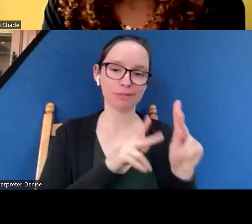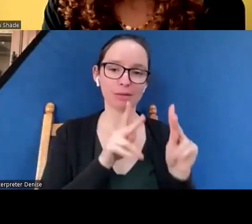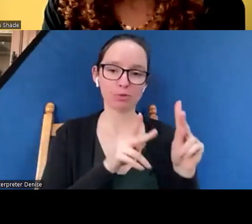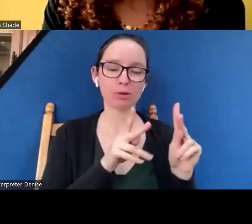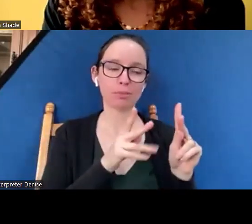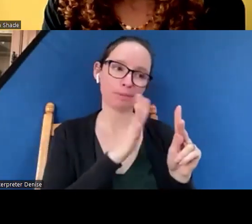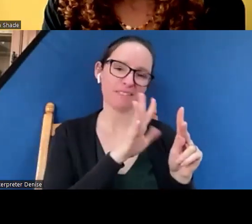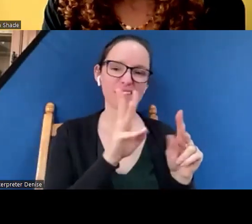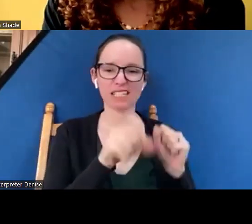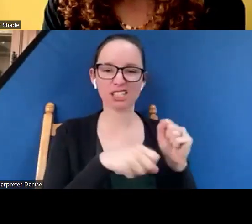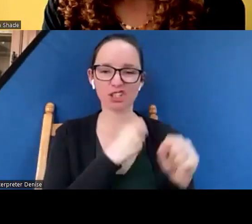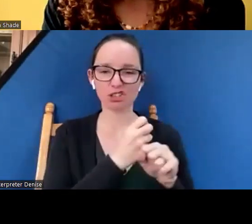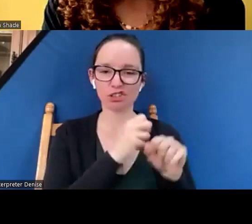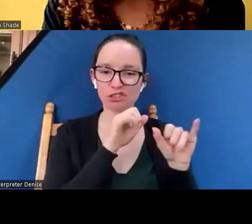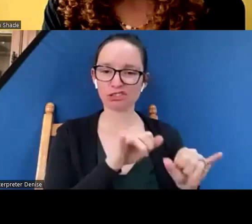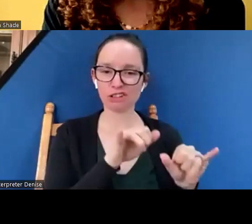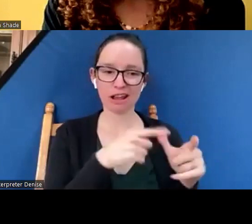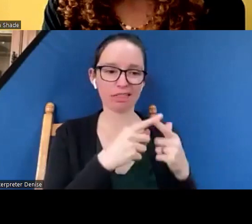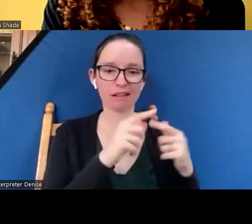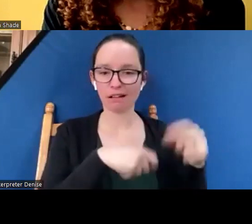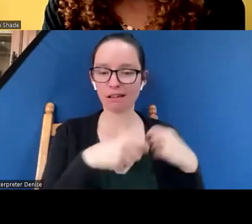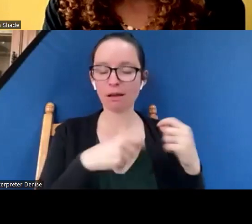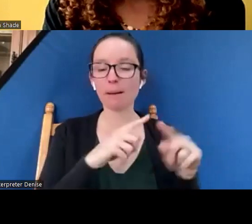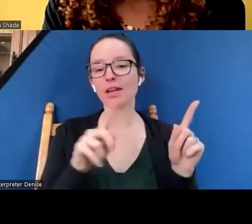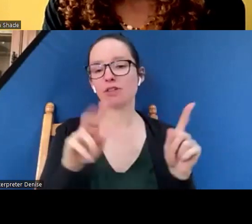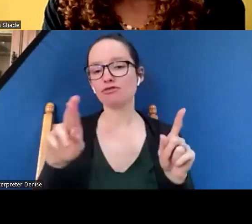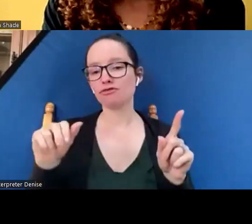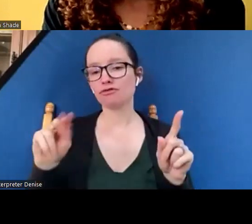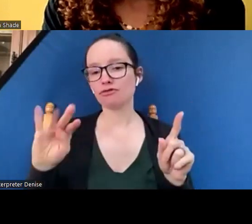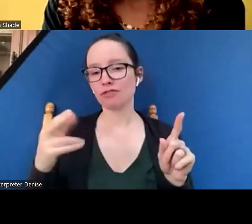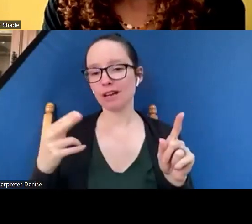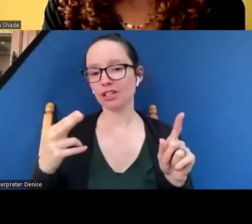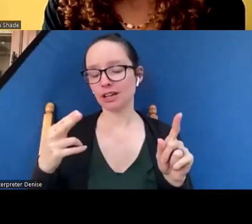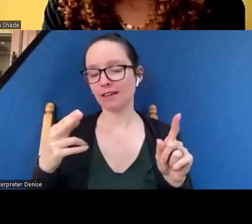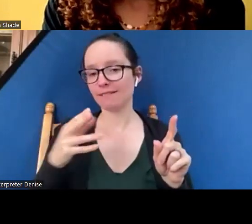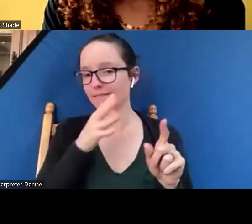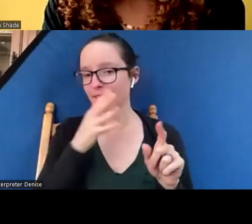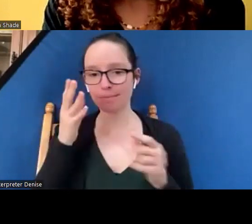But the ranching families are there for a long time. The indigenous communities are there for a long time and can